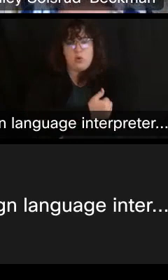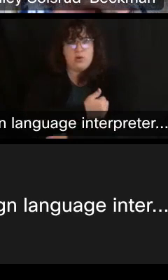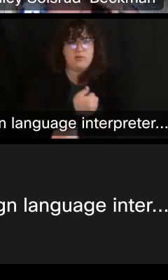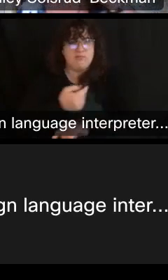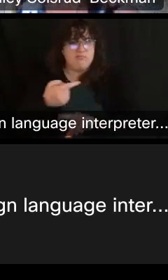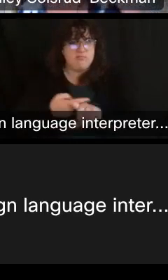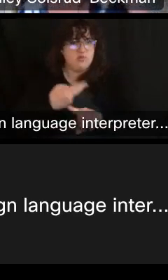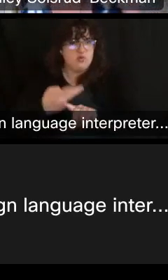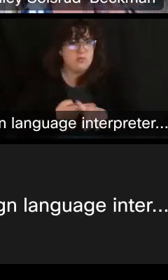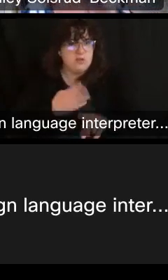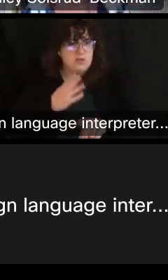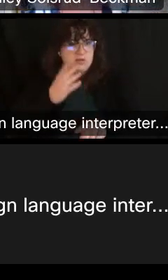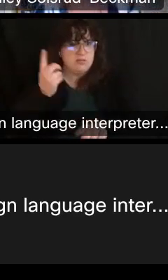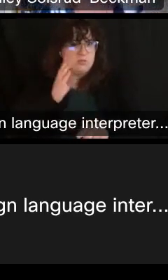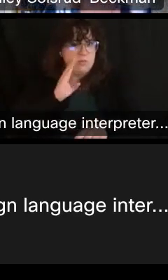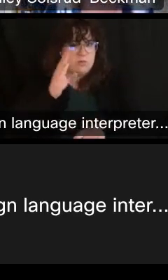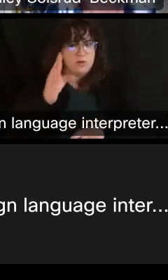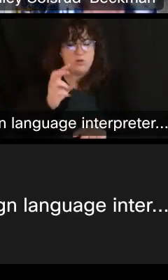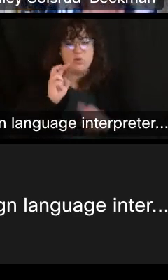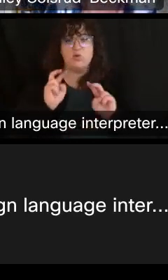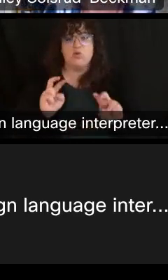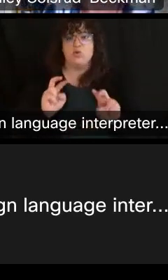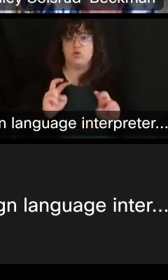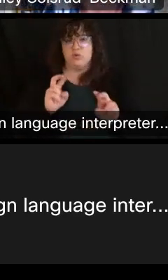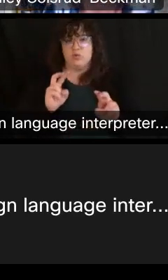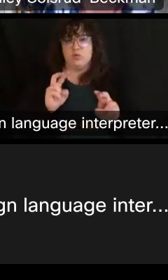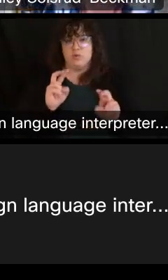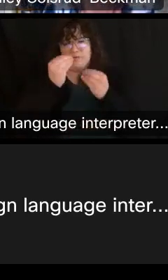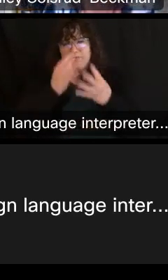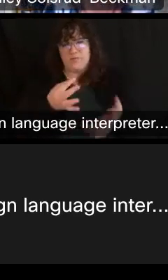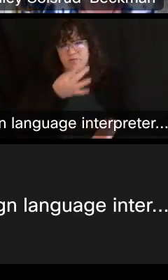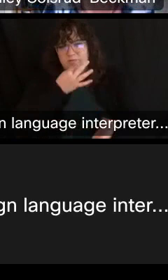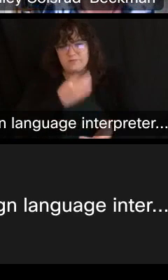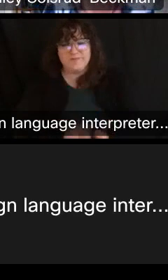can keep your eyes open for communication about that as well. So, I will link the bulletin to your